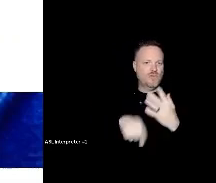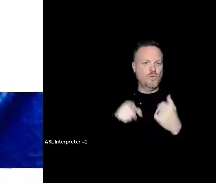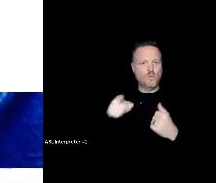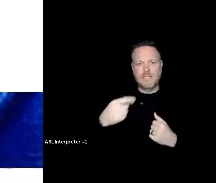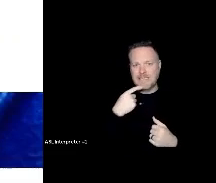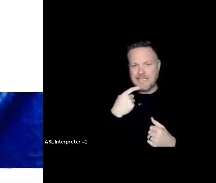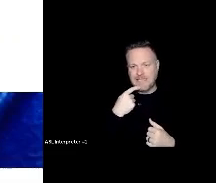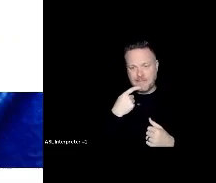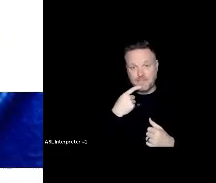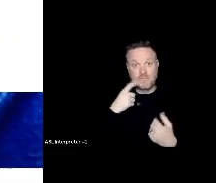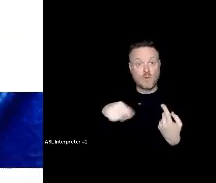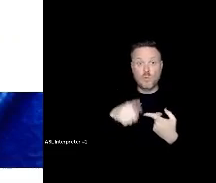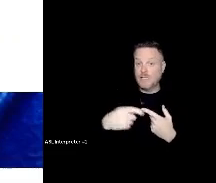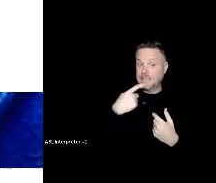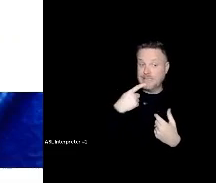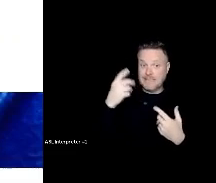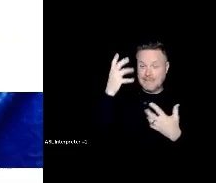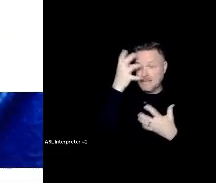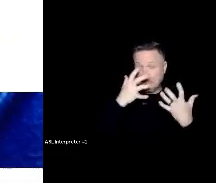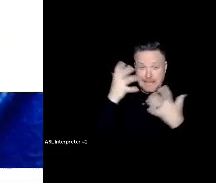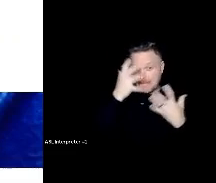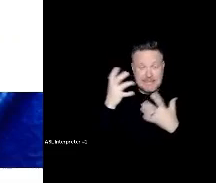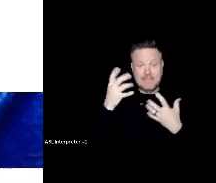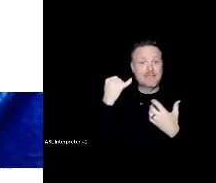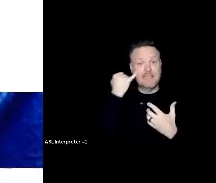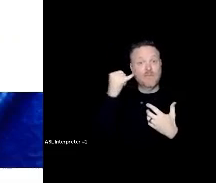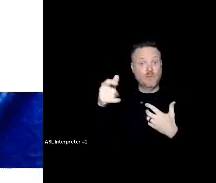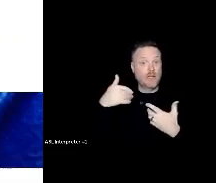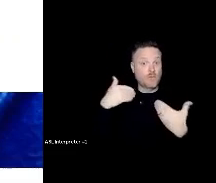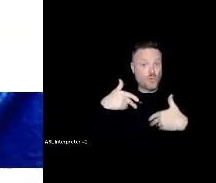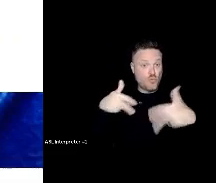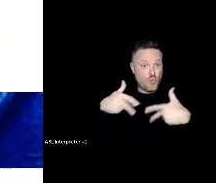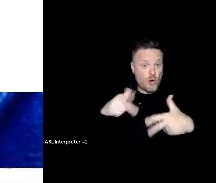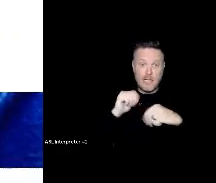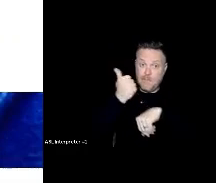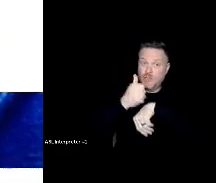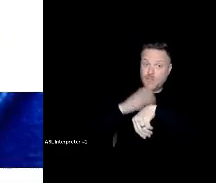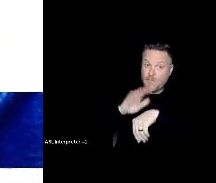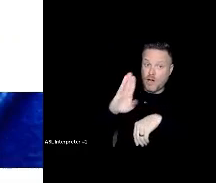He says he is dizzy. If you have him walk, which he puts himself on the bus and goes and gets off